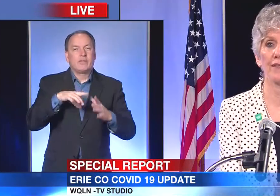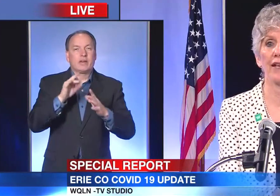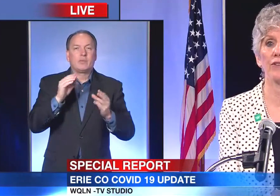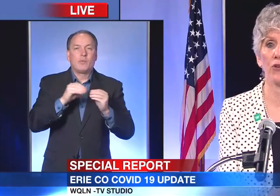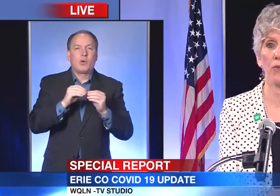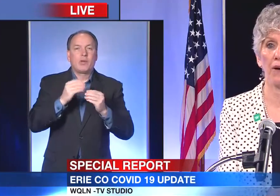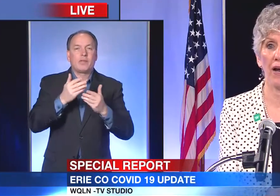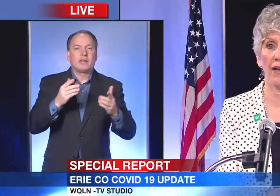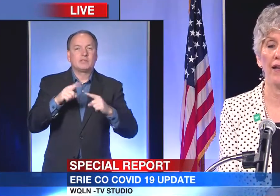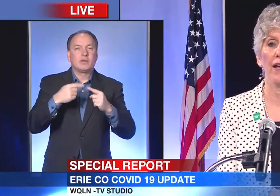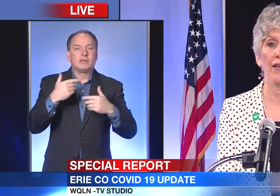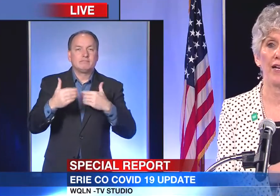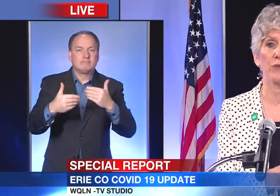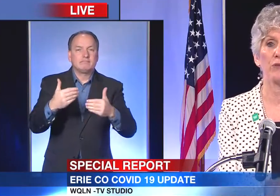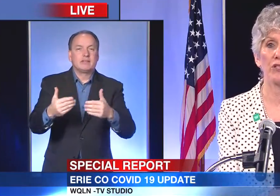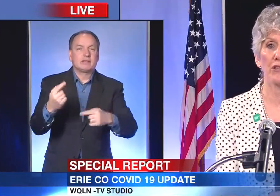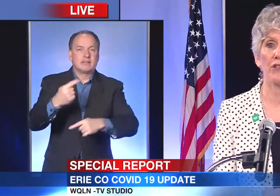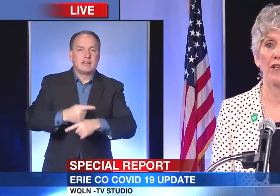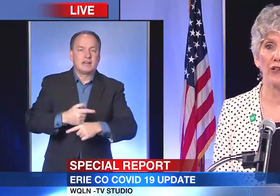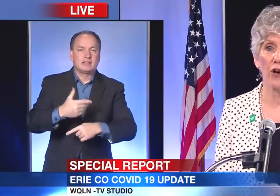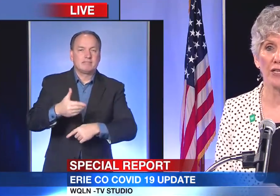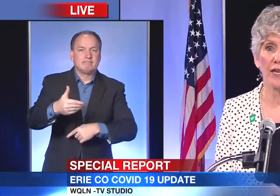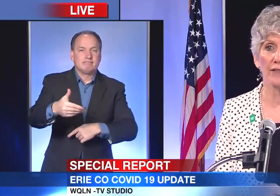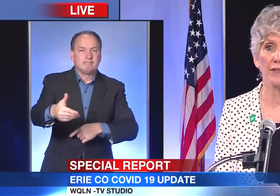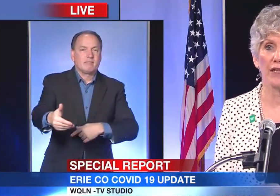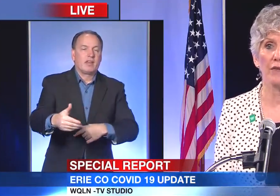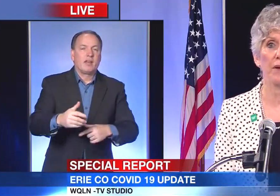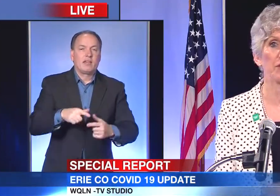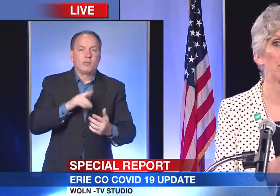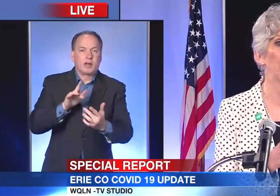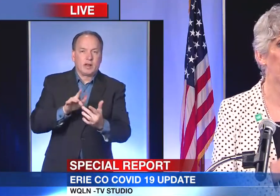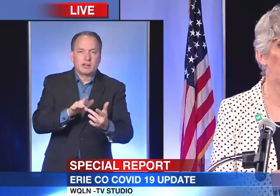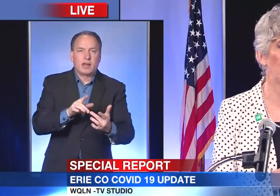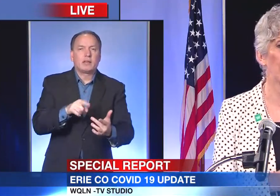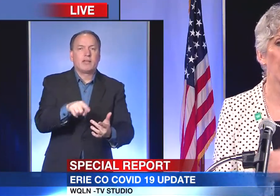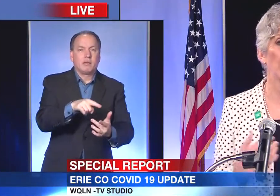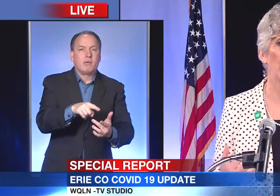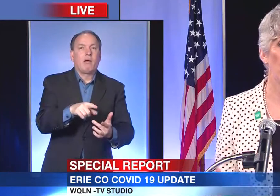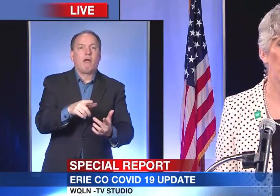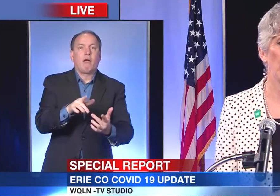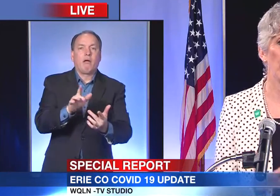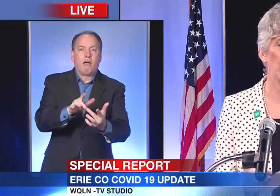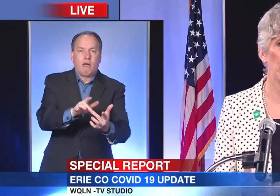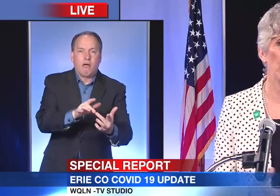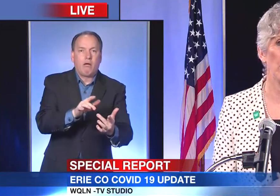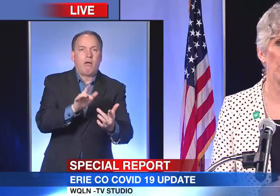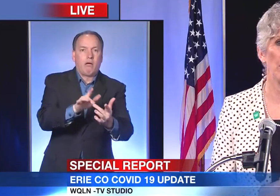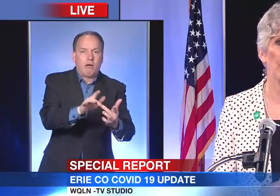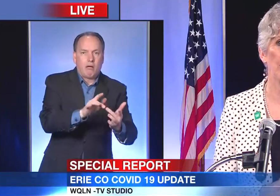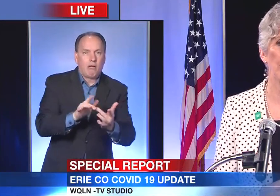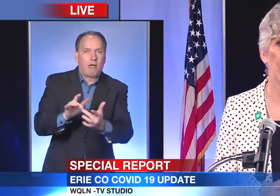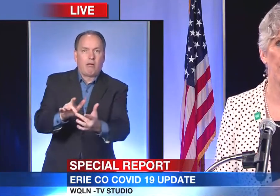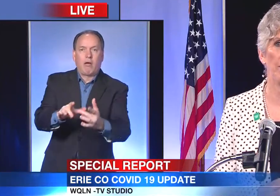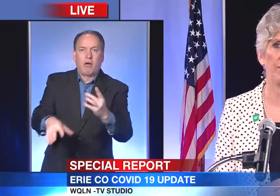SEE, AND INTERESTINGLY, SOMETIMES WE FIND OUT MORE THINGS AS THE DAY GOES BY. AND AS WE REACH OUT TO THEIR CONTACTS AND THEY REMEMBER